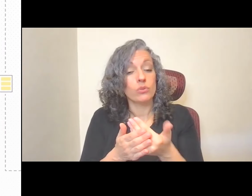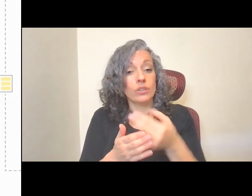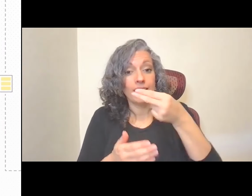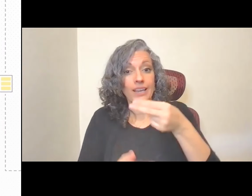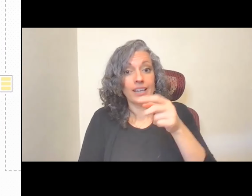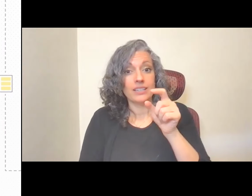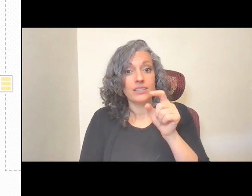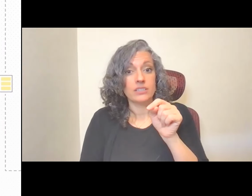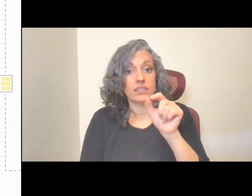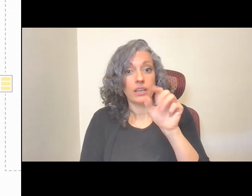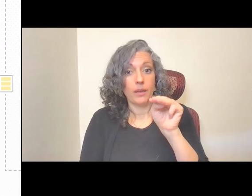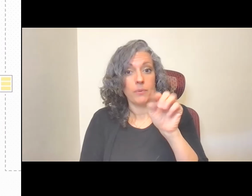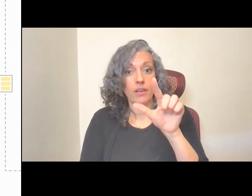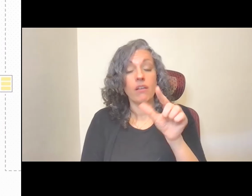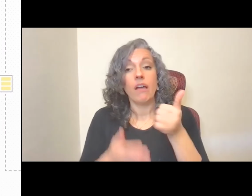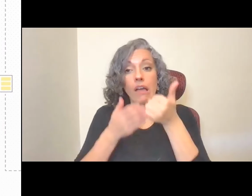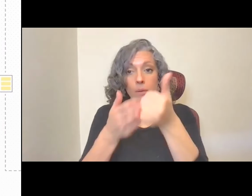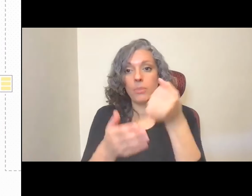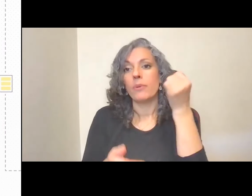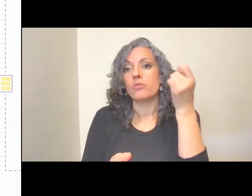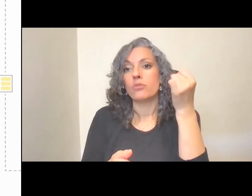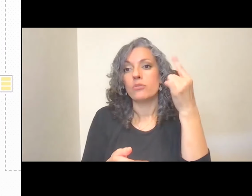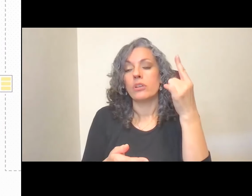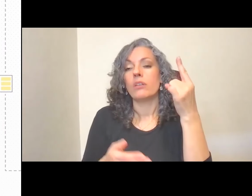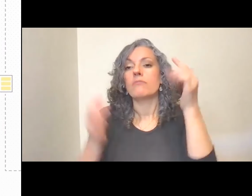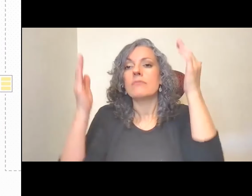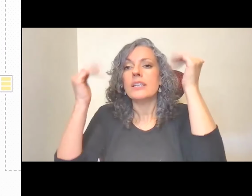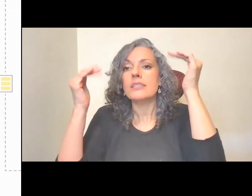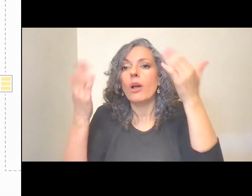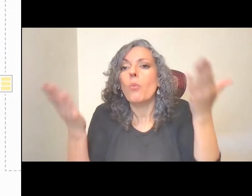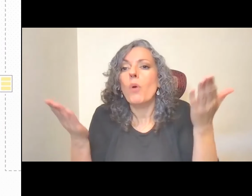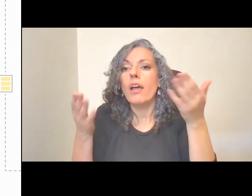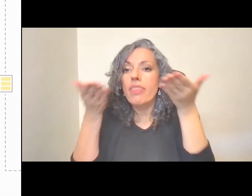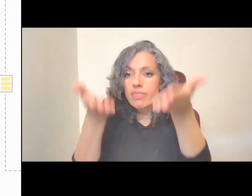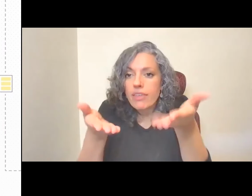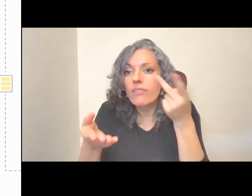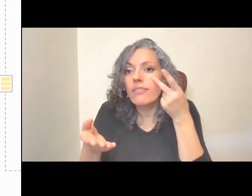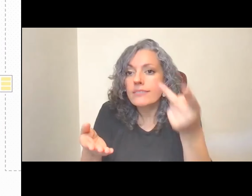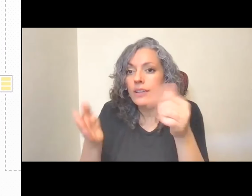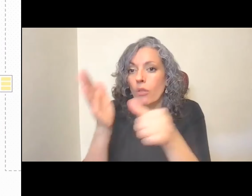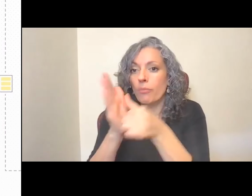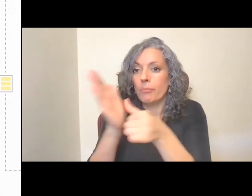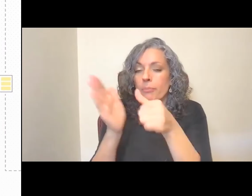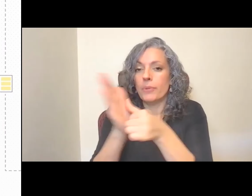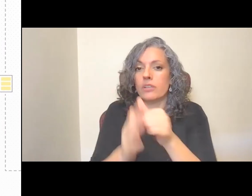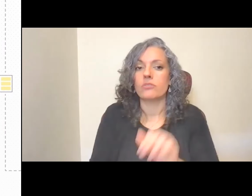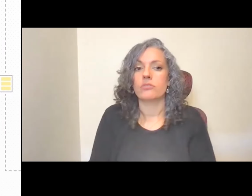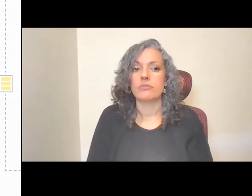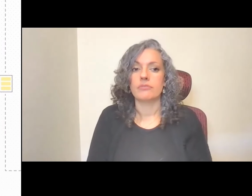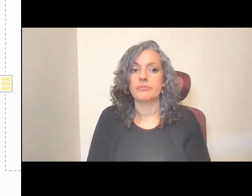should help them understand what's expected on this page. For those you can kind of document